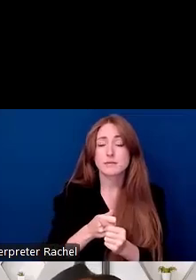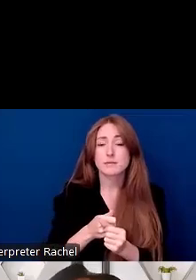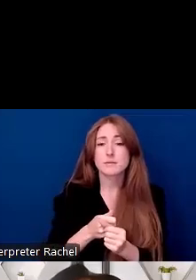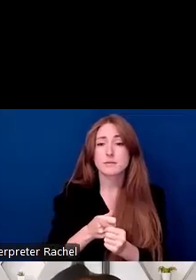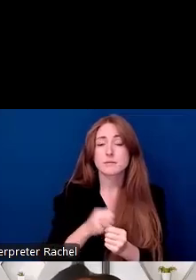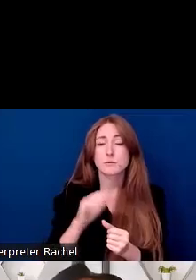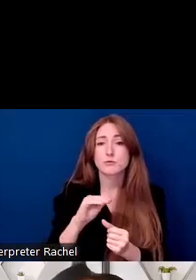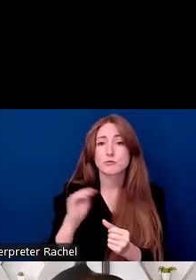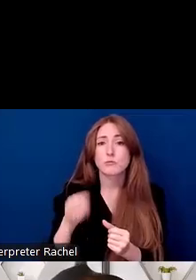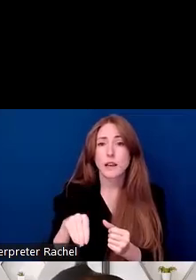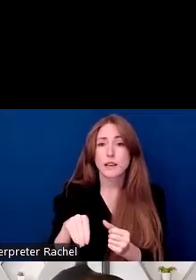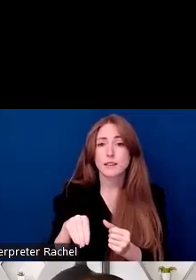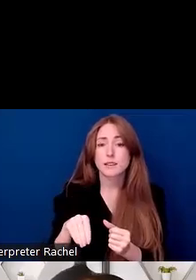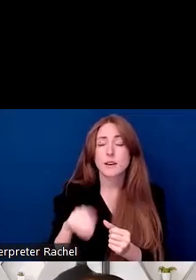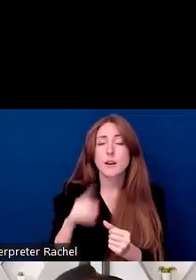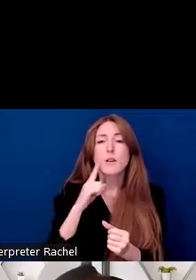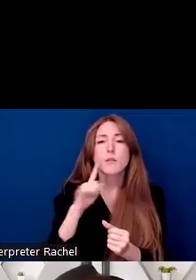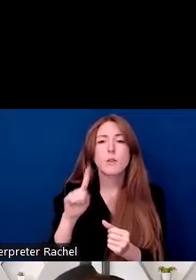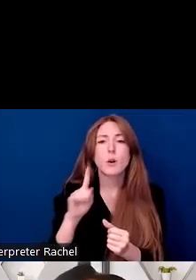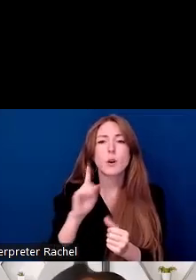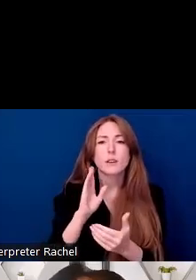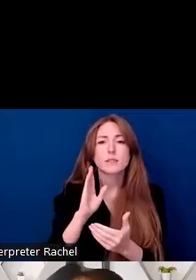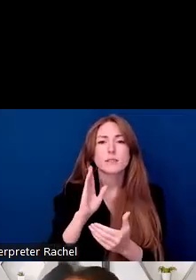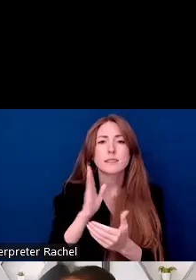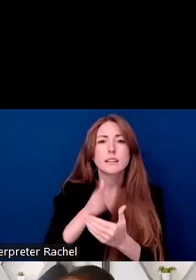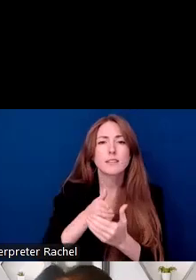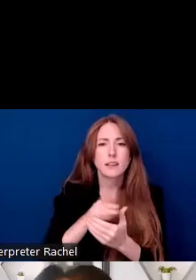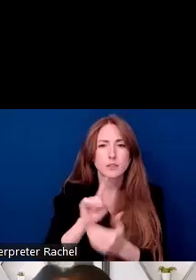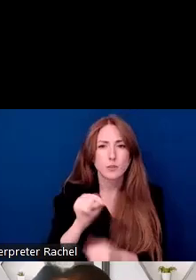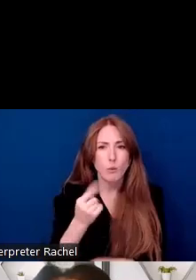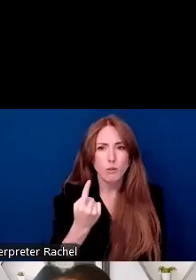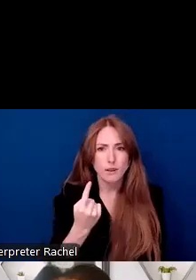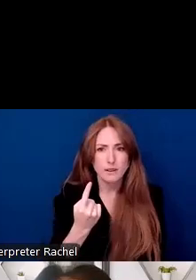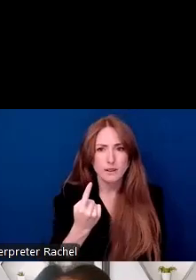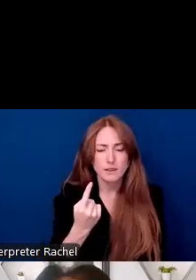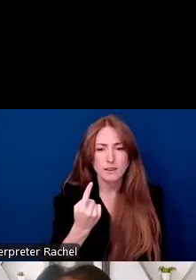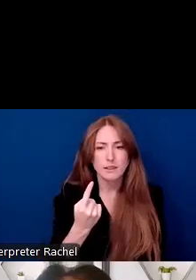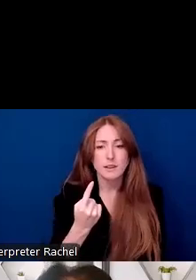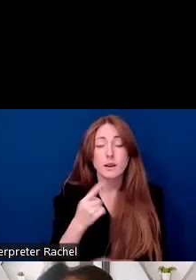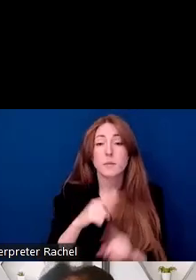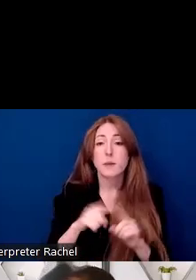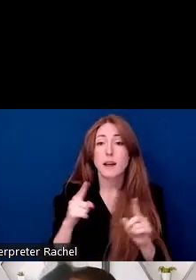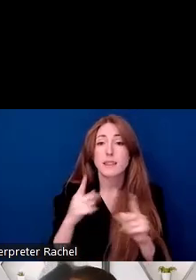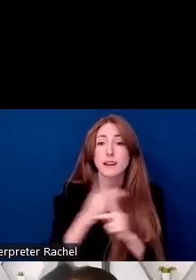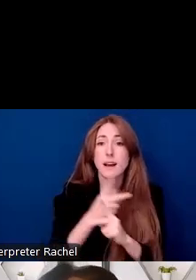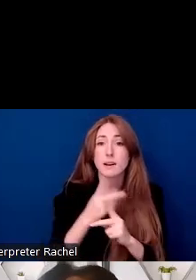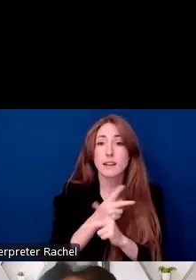intervention only. However, the calculated adherence rate can be well exemplified the